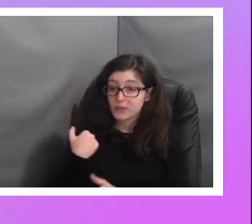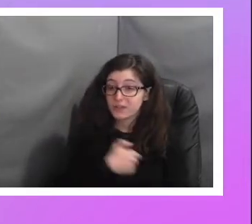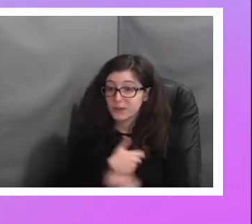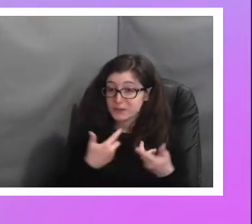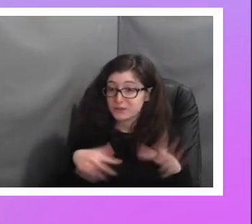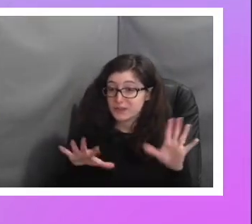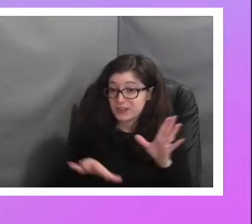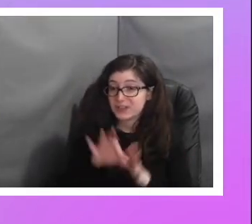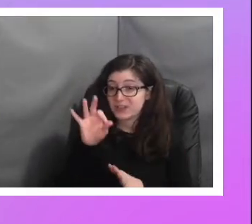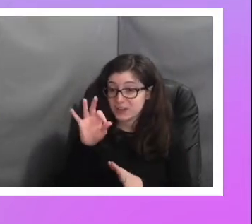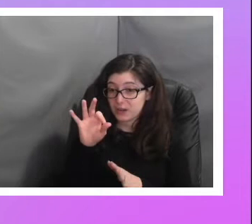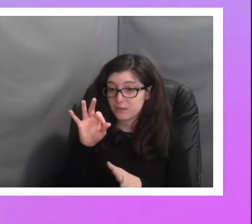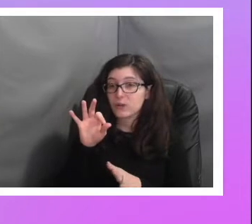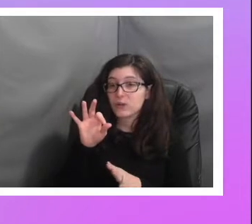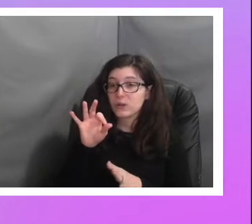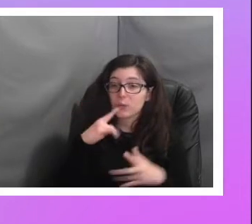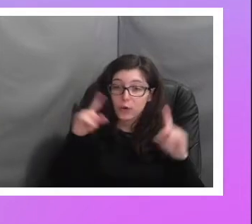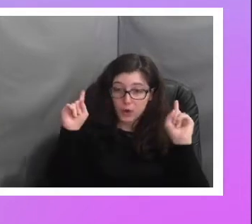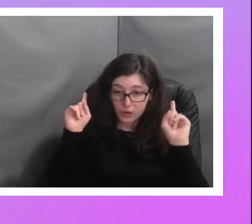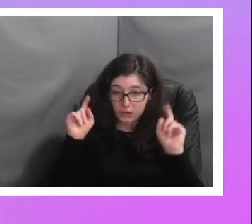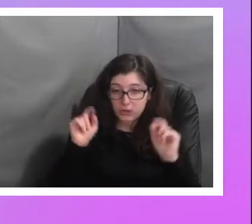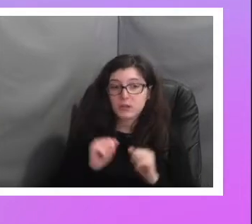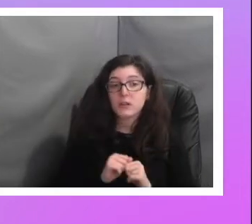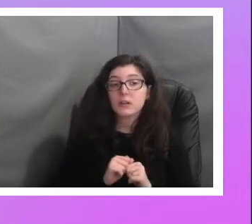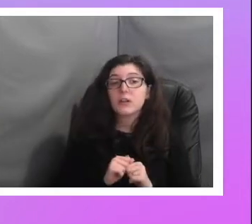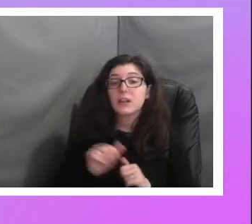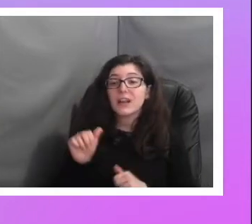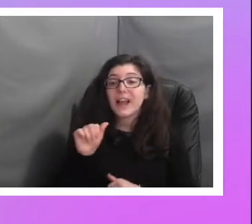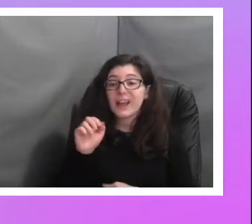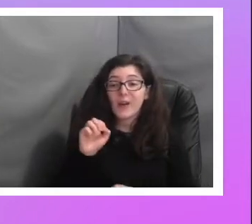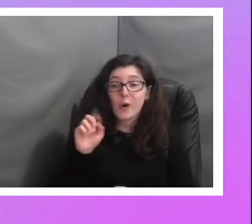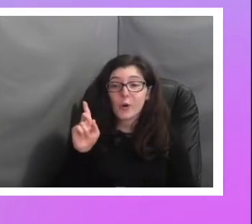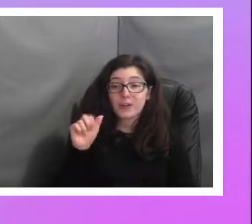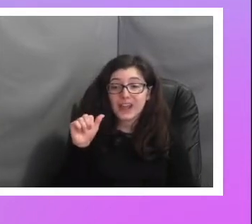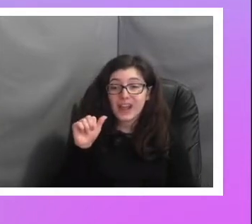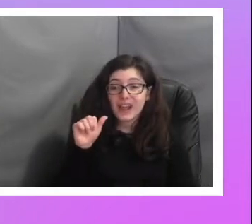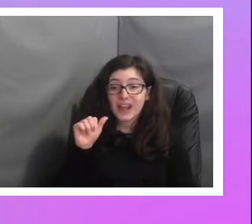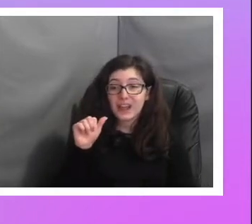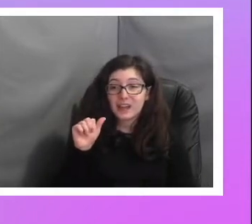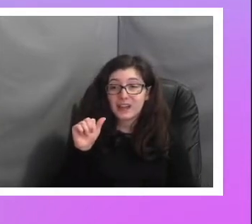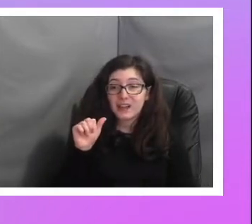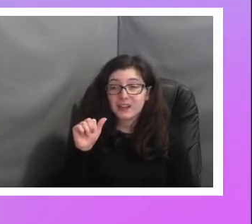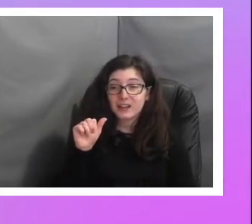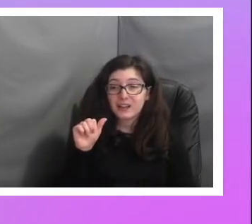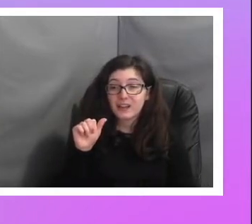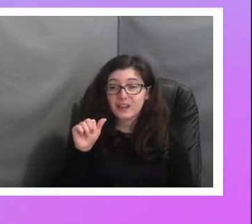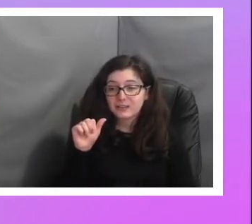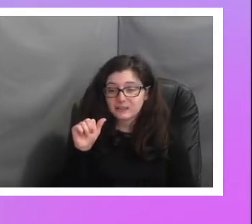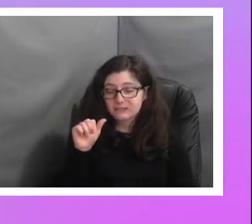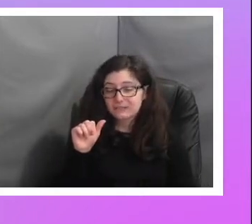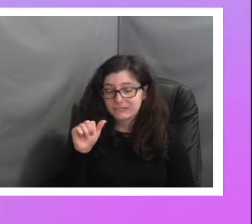are the things that actually work. So the AODA learned from our experiences with the ADA